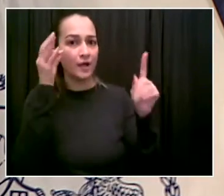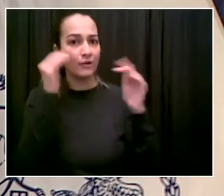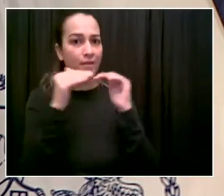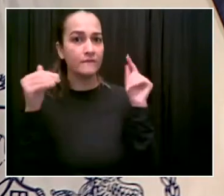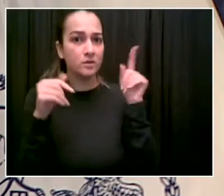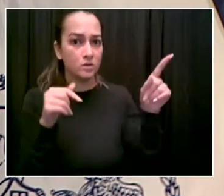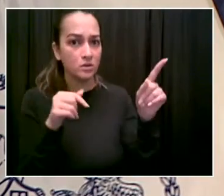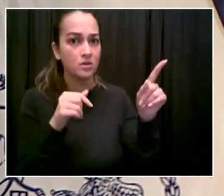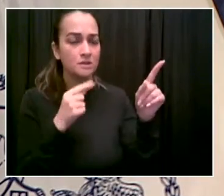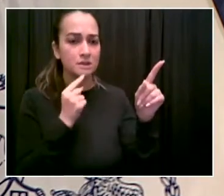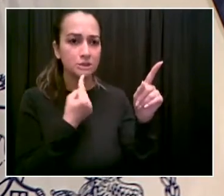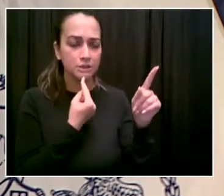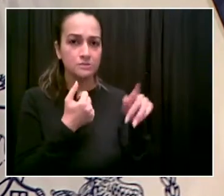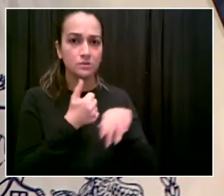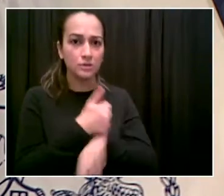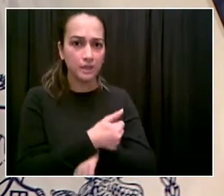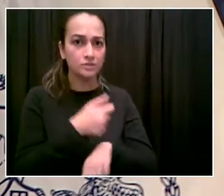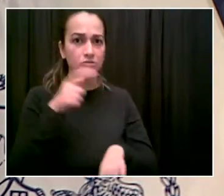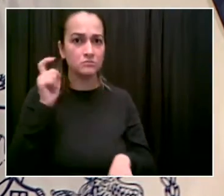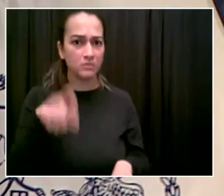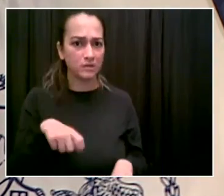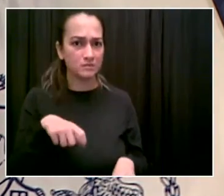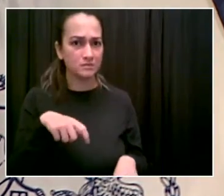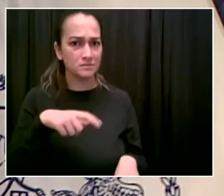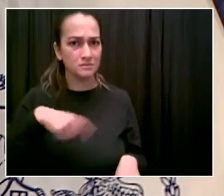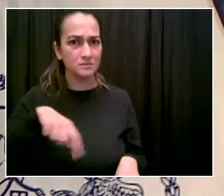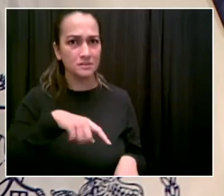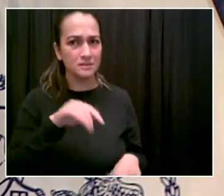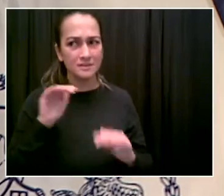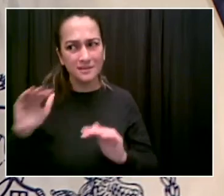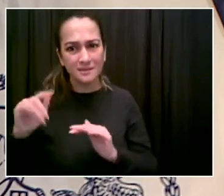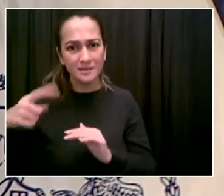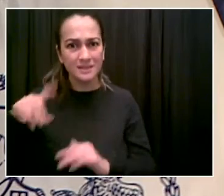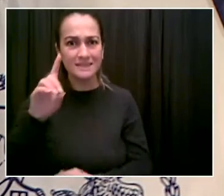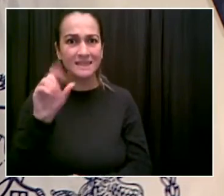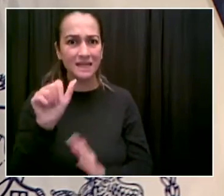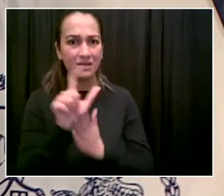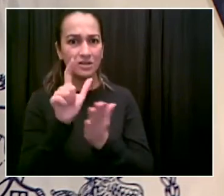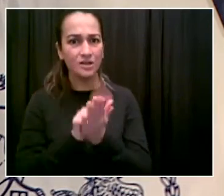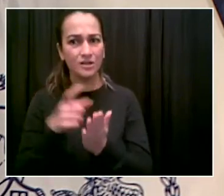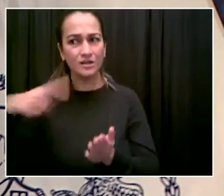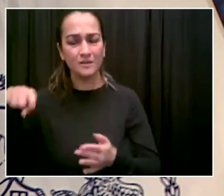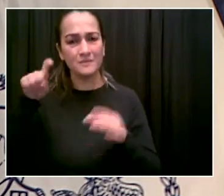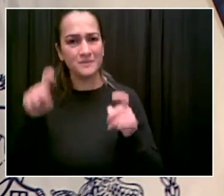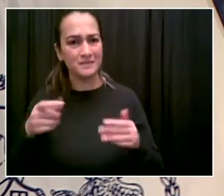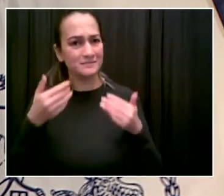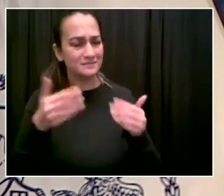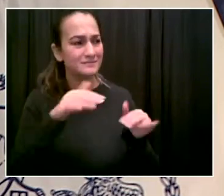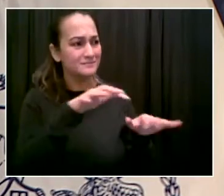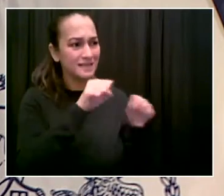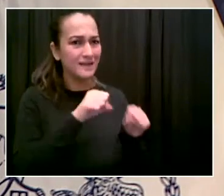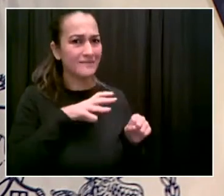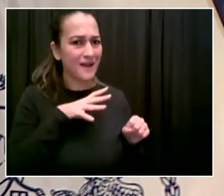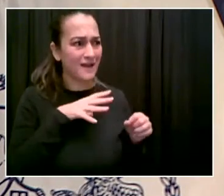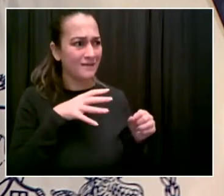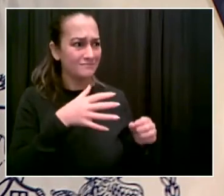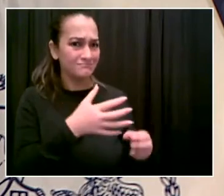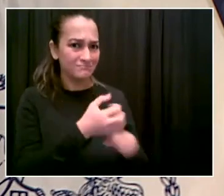RATE IS 17% VERSUS 8%, DON'T YOU THINK YOU